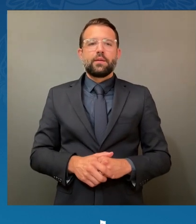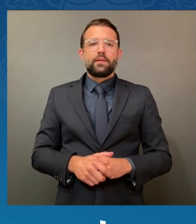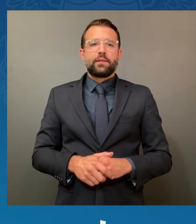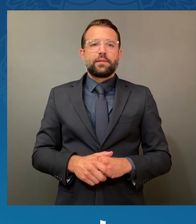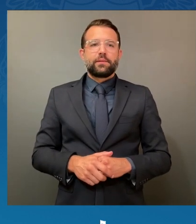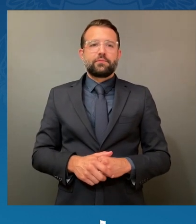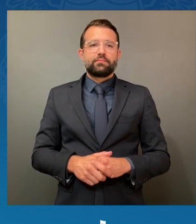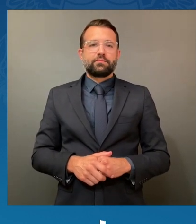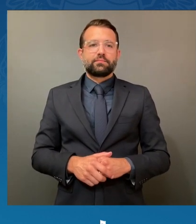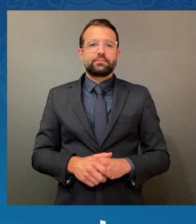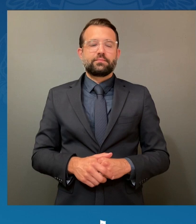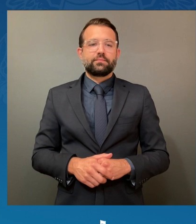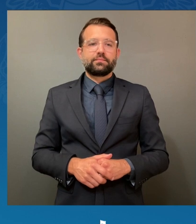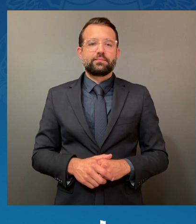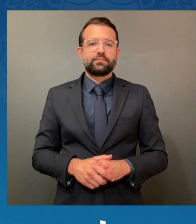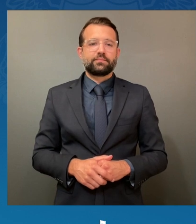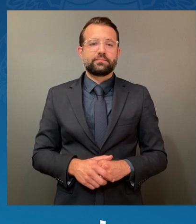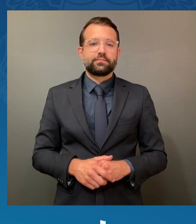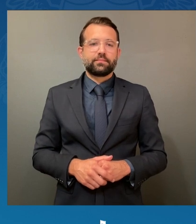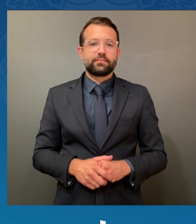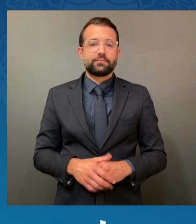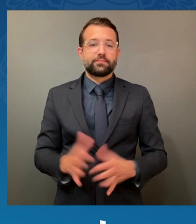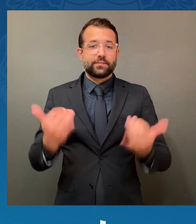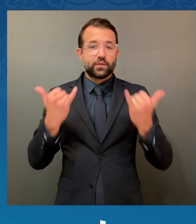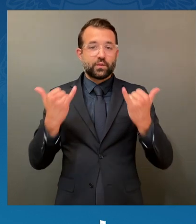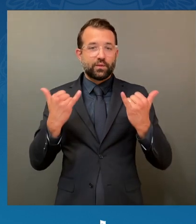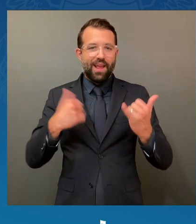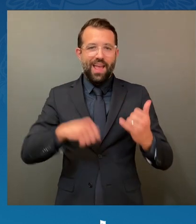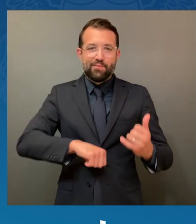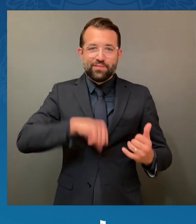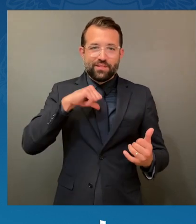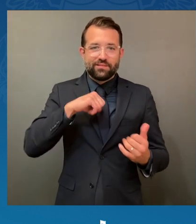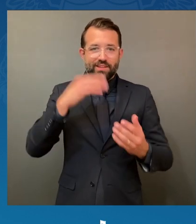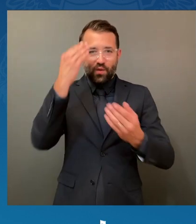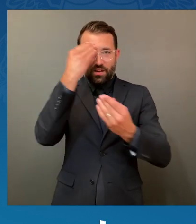Today, I am proud to report that because of the work that we have all done together,